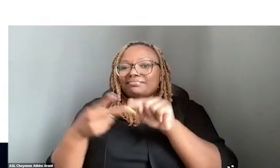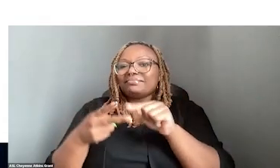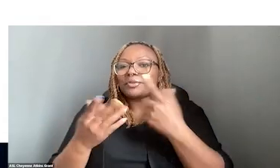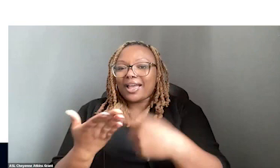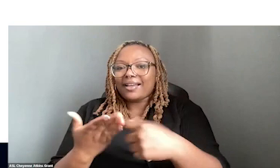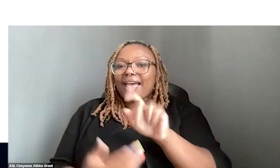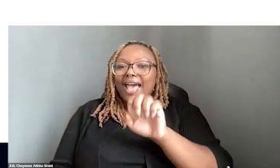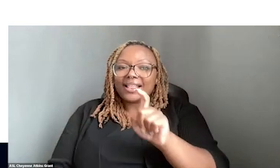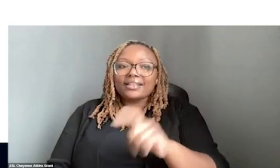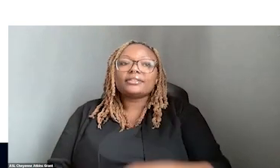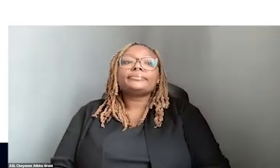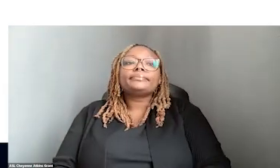Updating NSF's digital footprint.